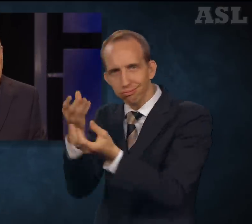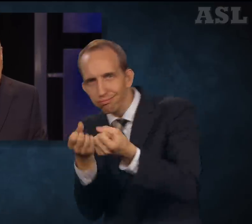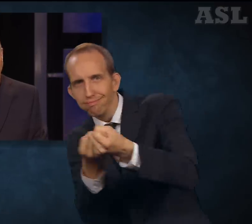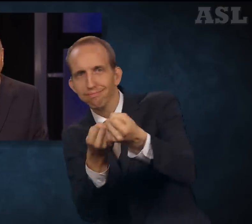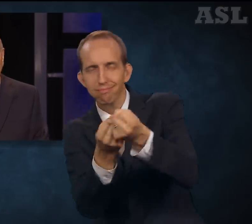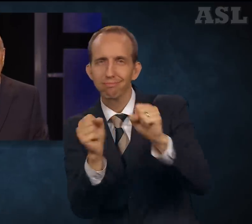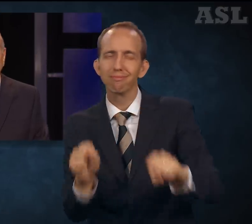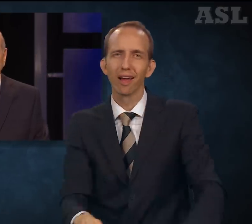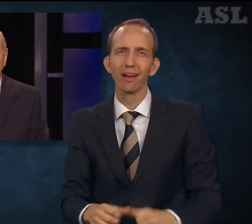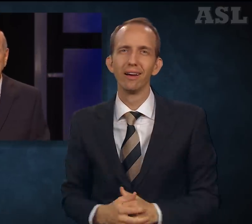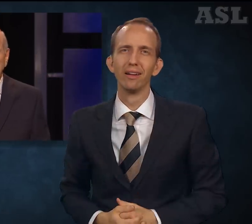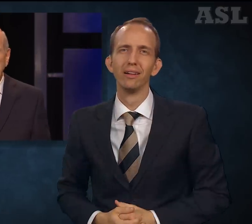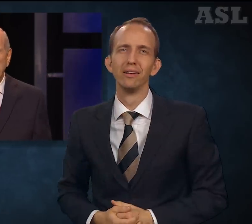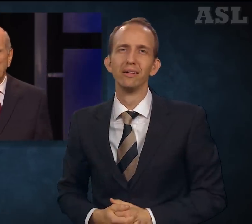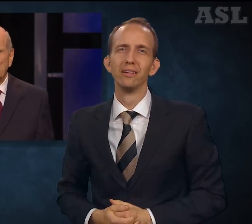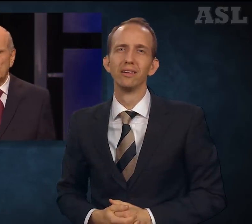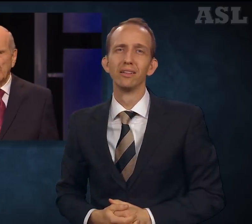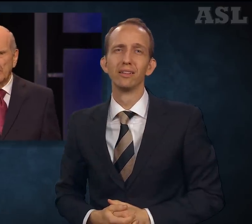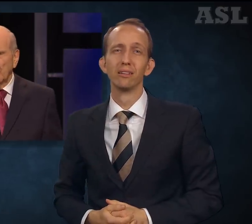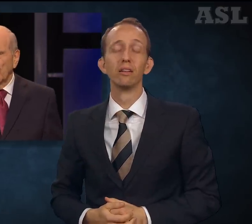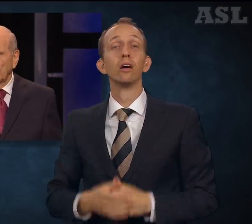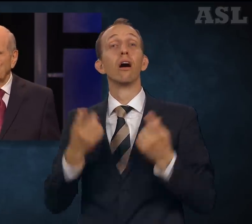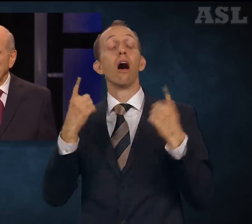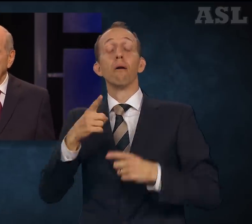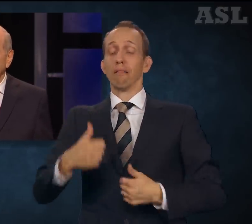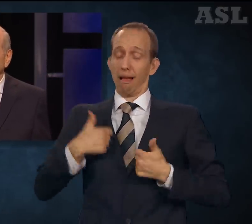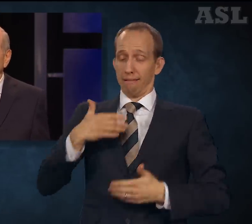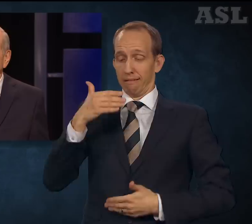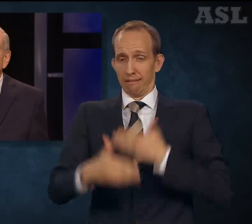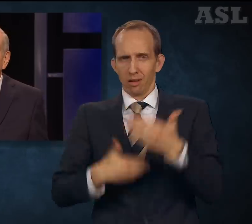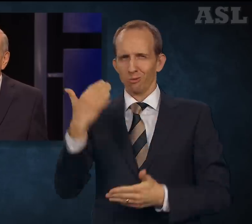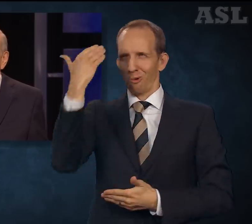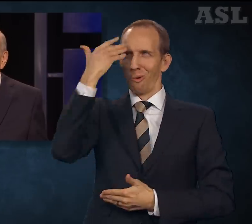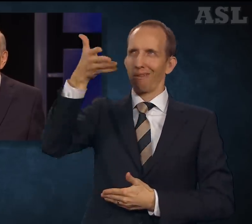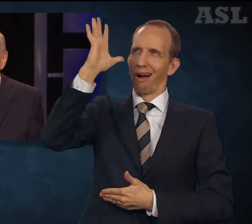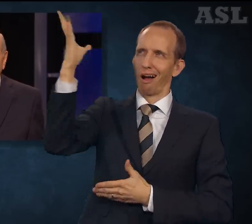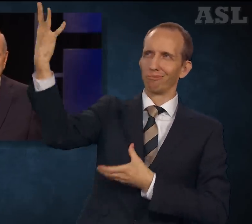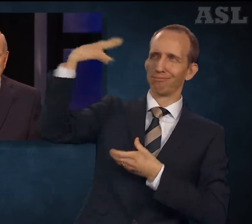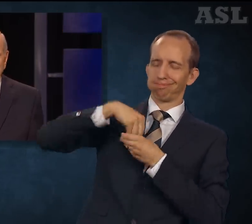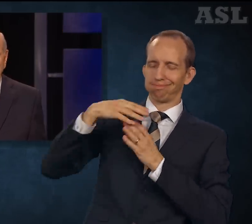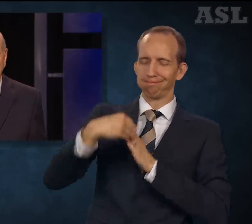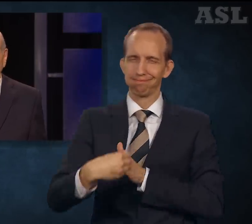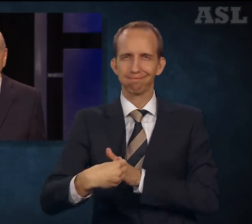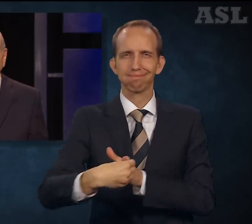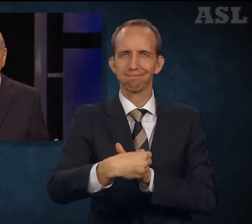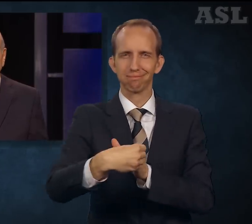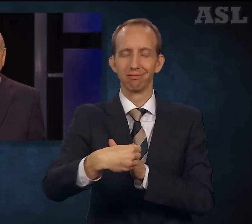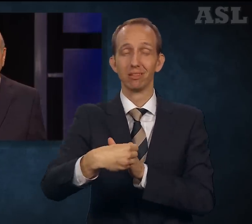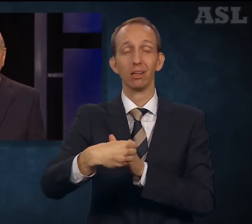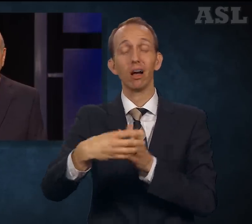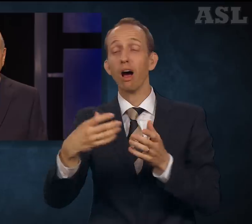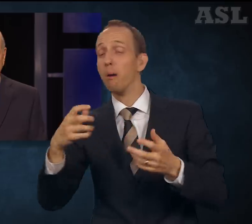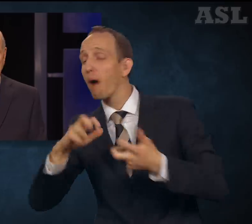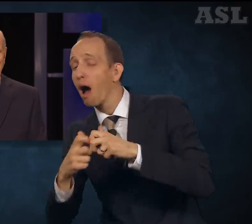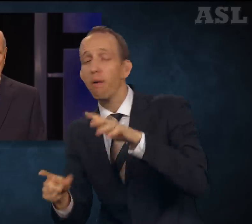REVELATION IN YOUR BEHALF.